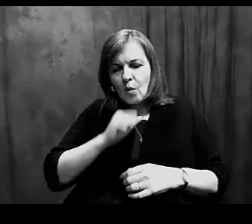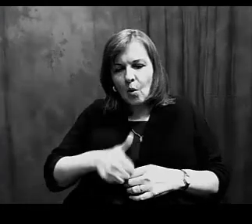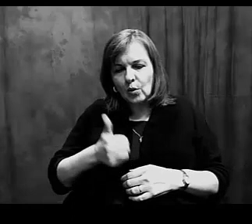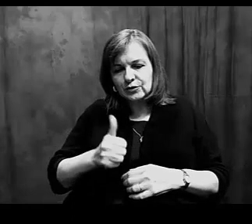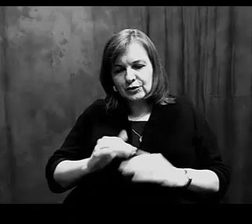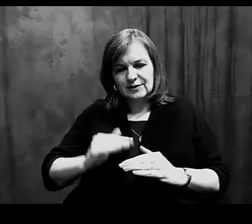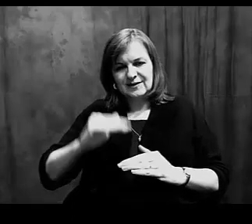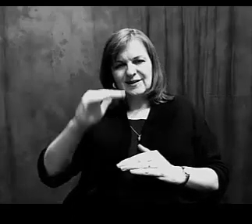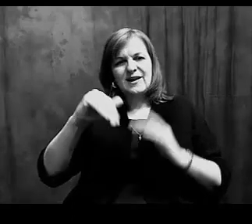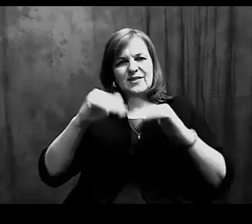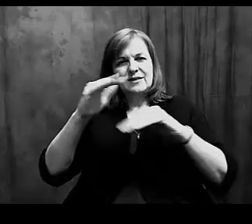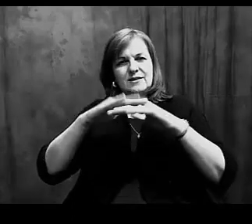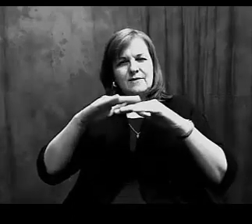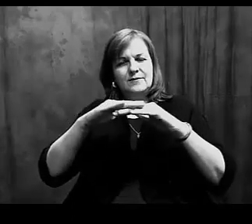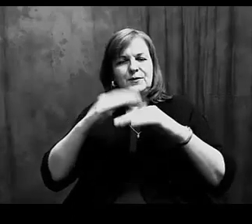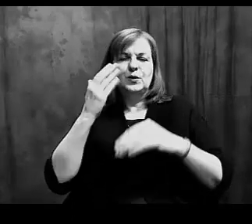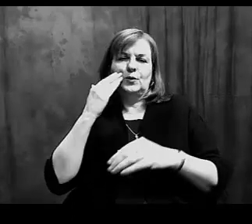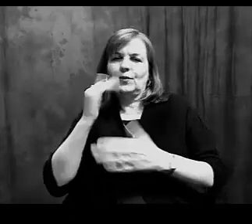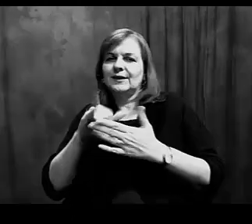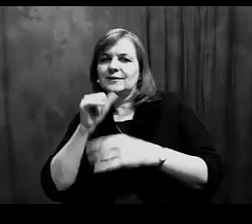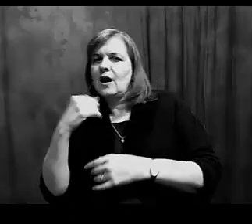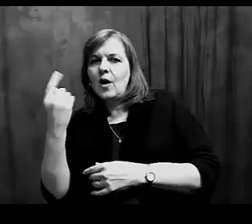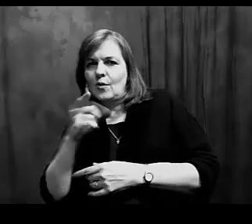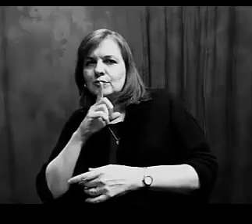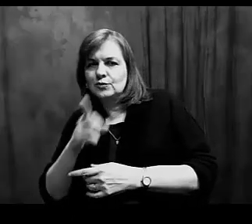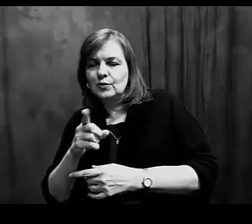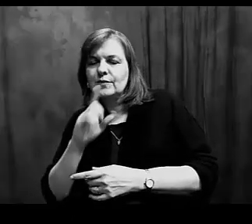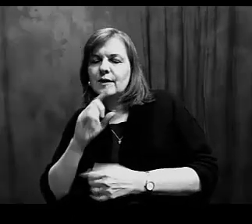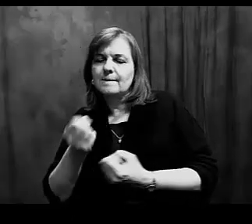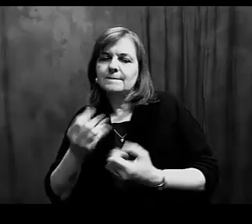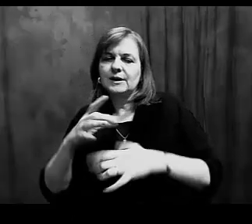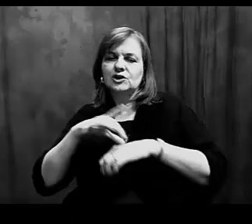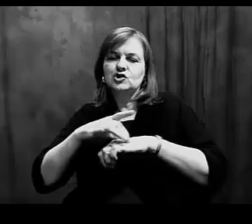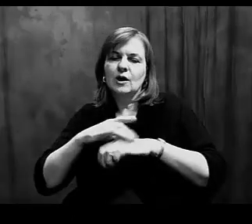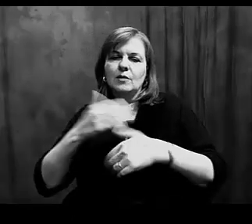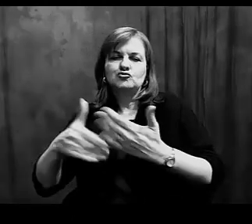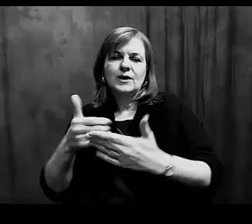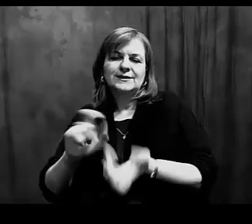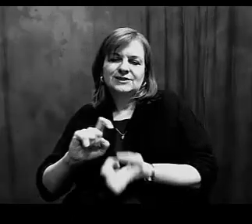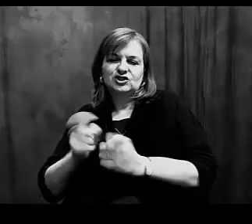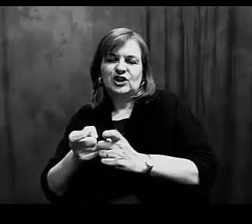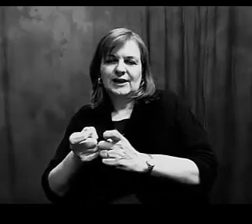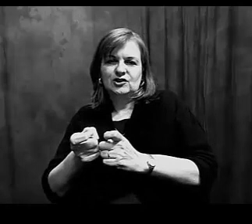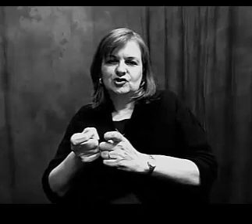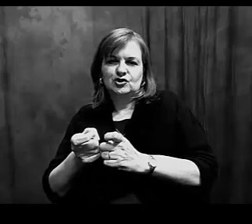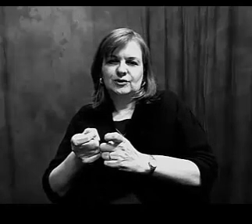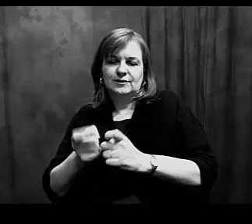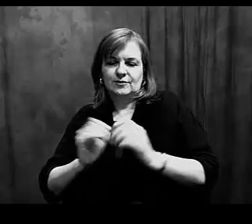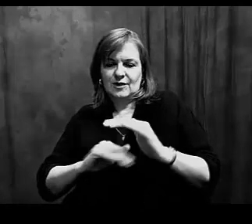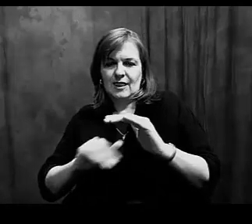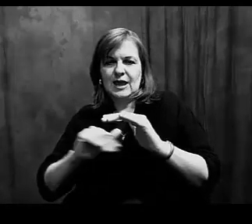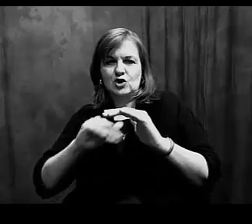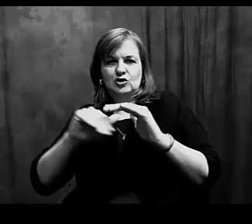we know now that's not always the case we have all kinds of geological processes that can change that but